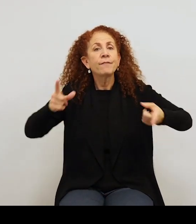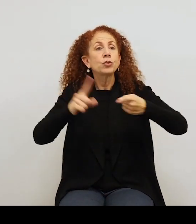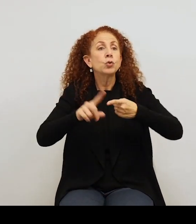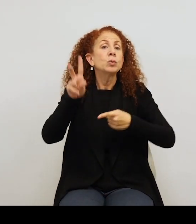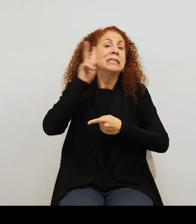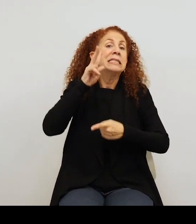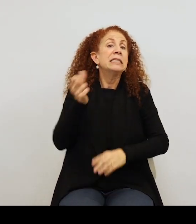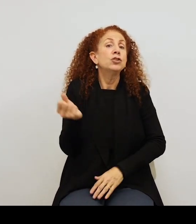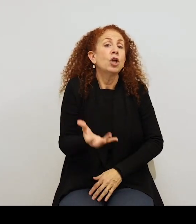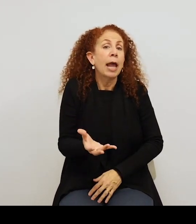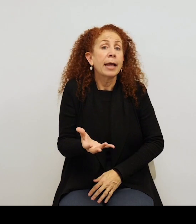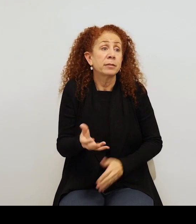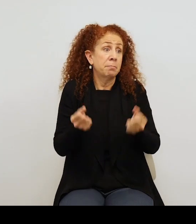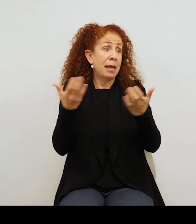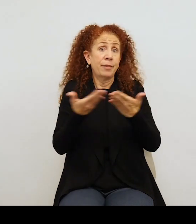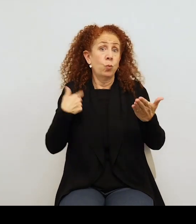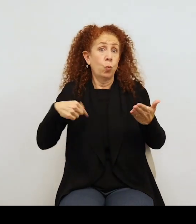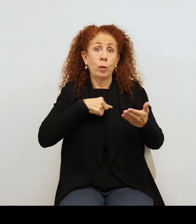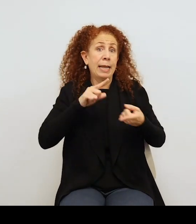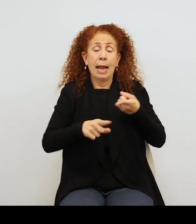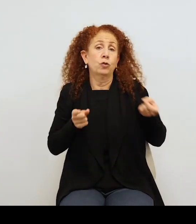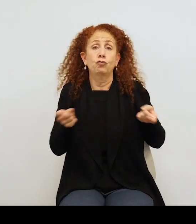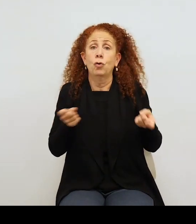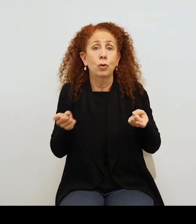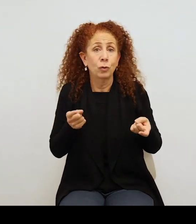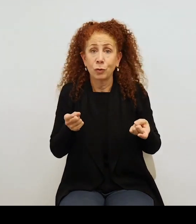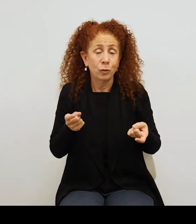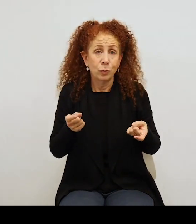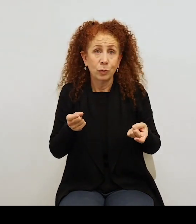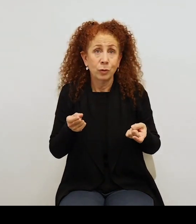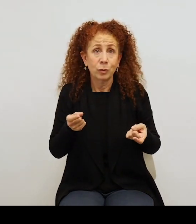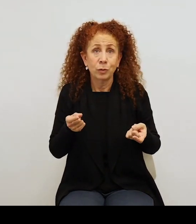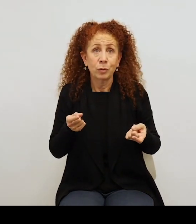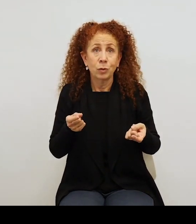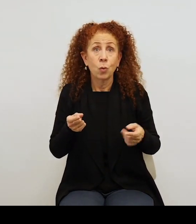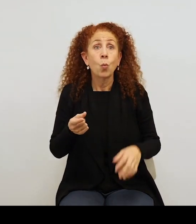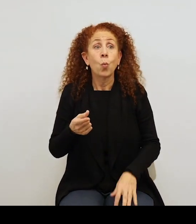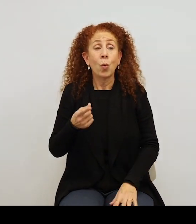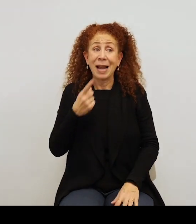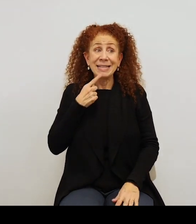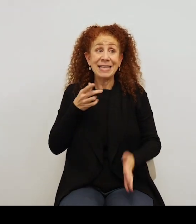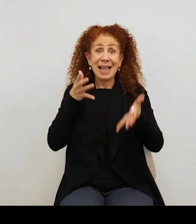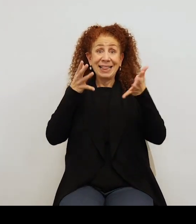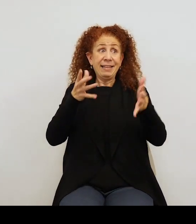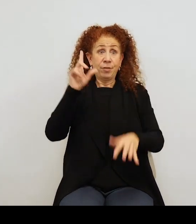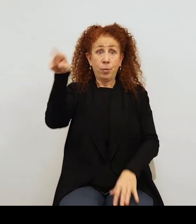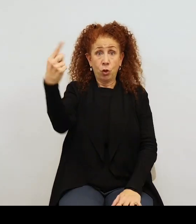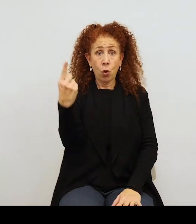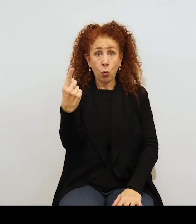and there's a lot we can't control, because precisely-- when I said we should leave things alone,